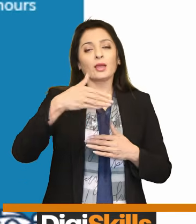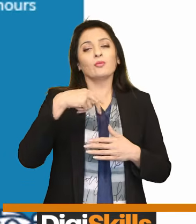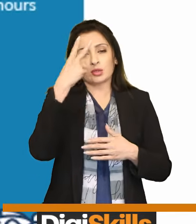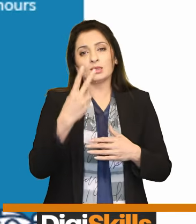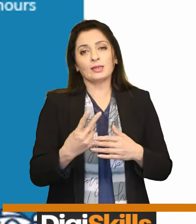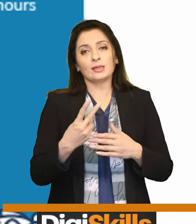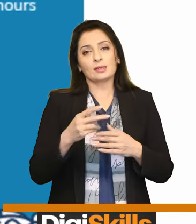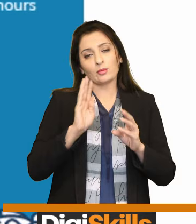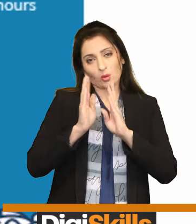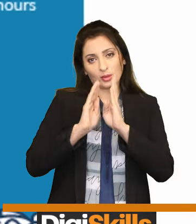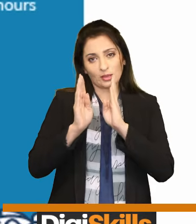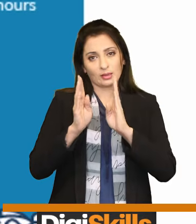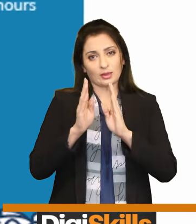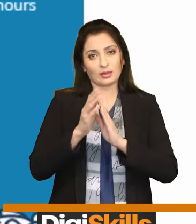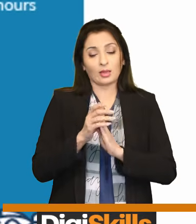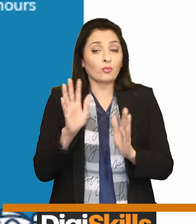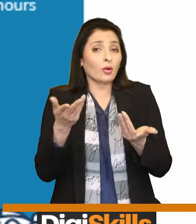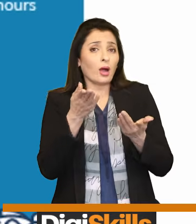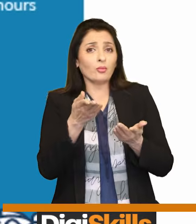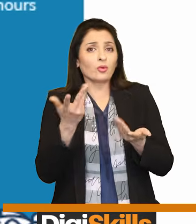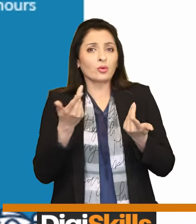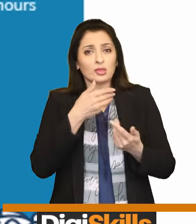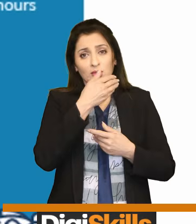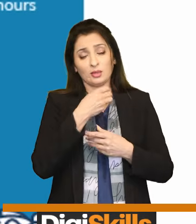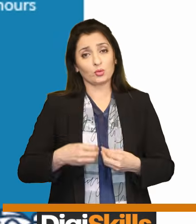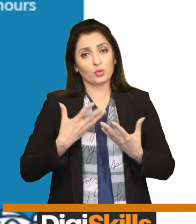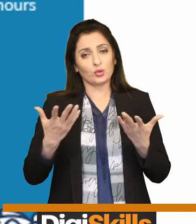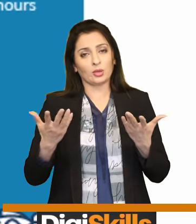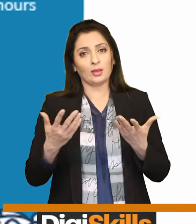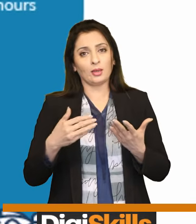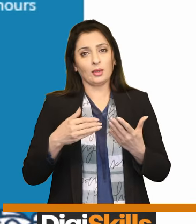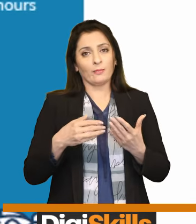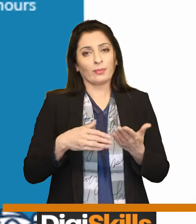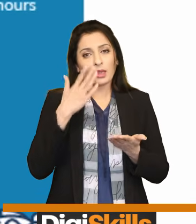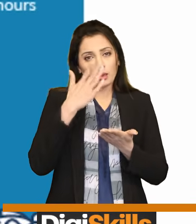And we will discuss this in detail further that what excites you?